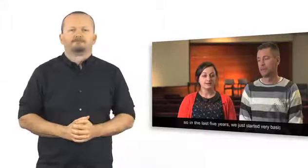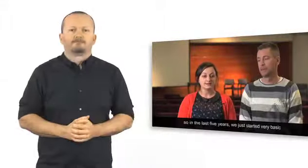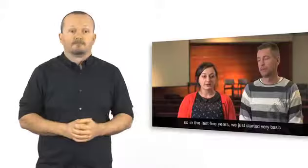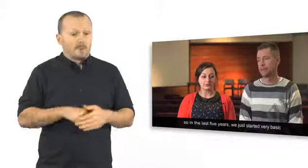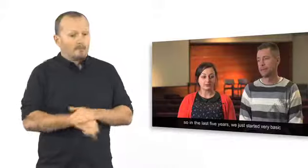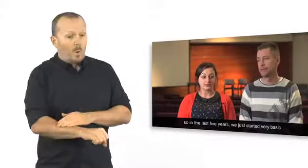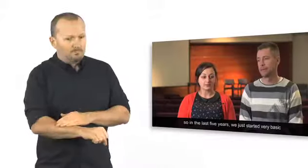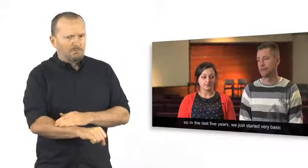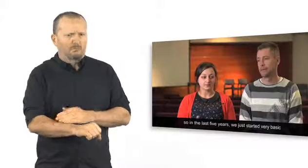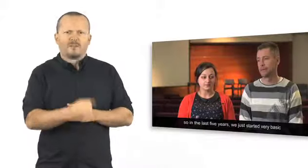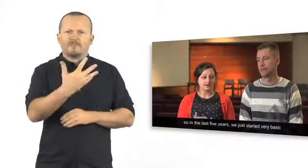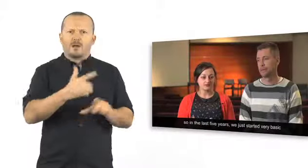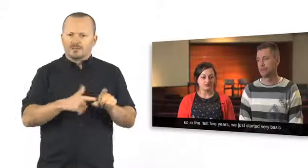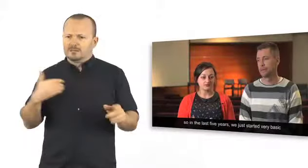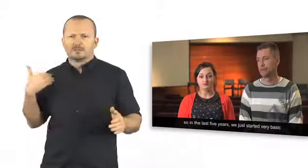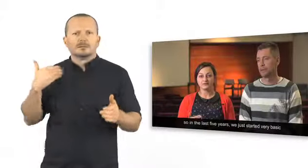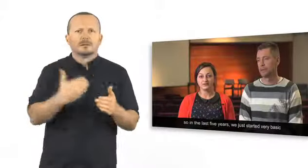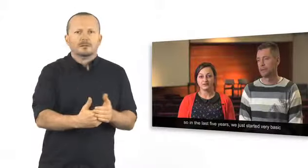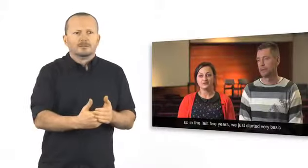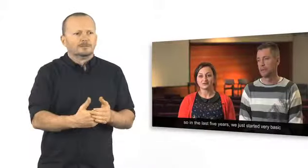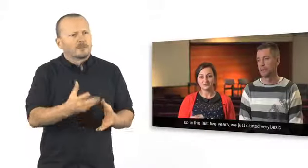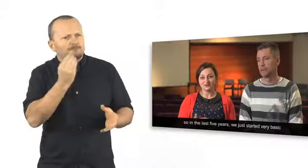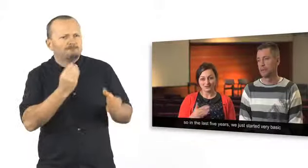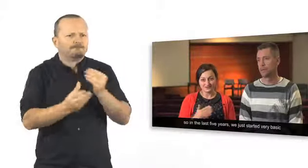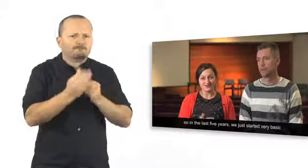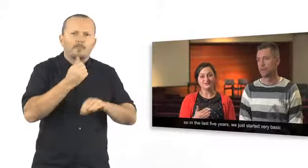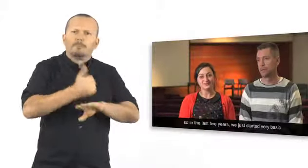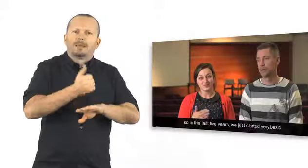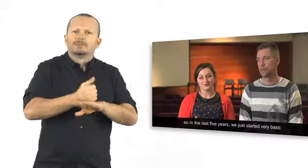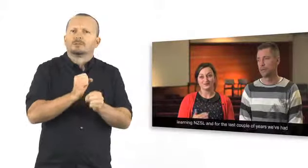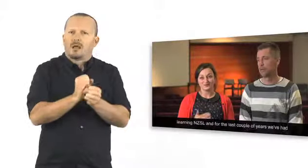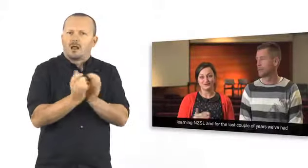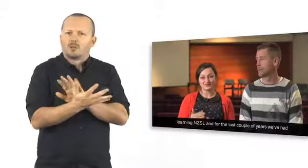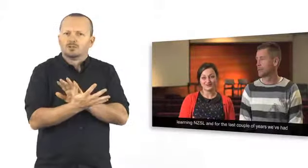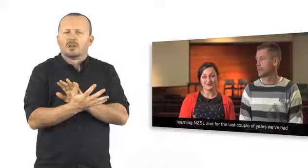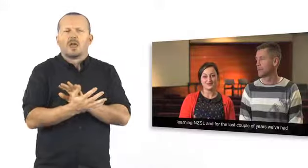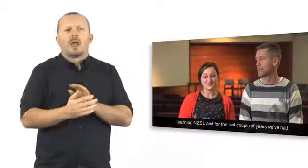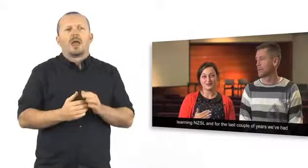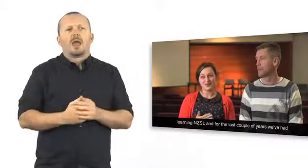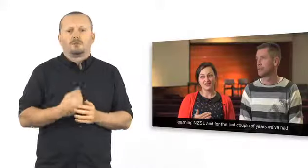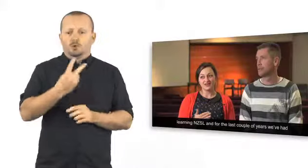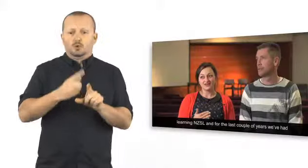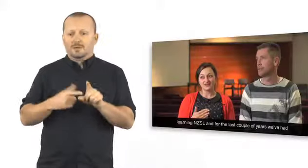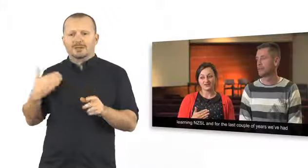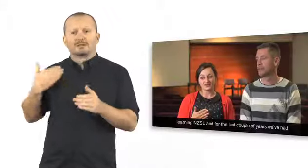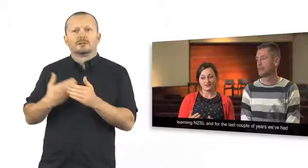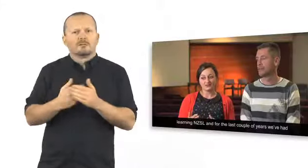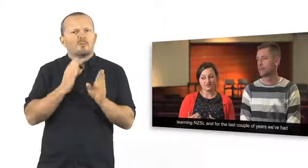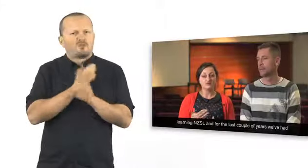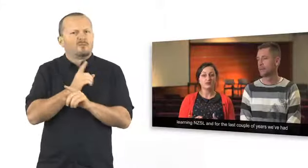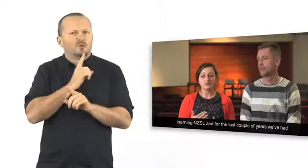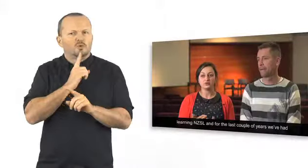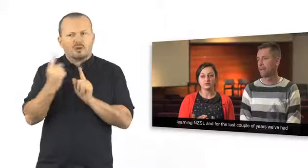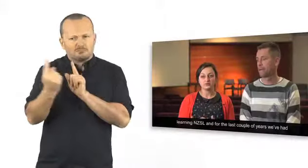so in the last five years, we just started very basic learning NZSL and for the last couple of years